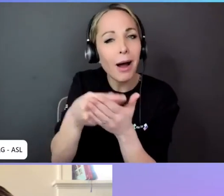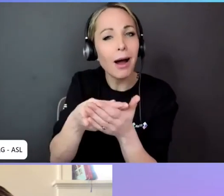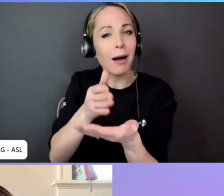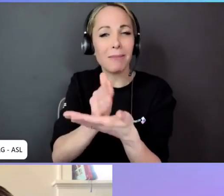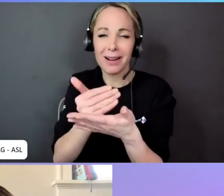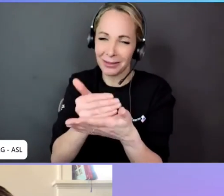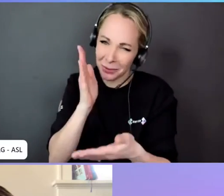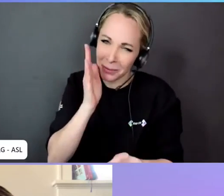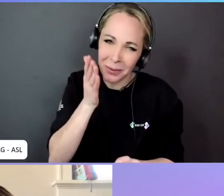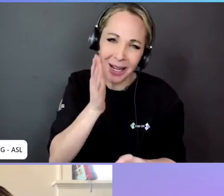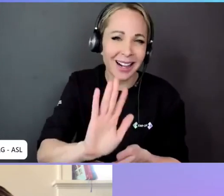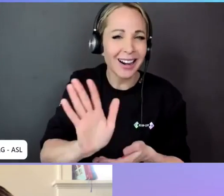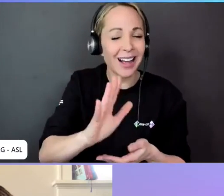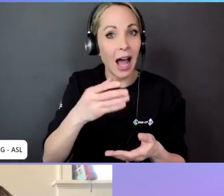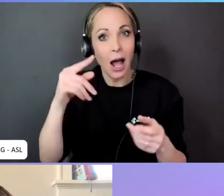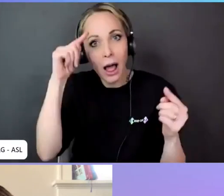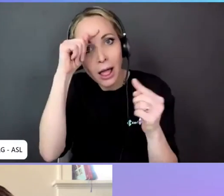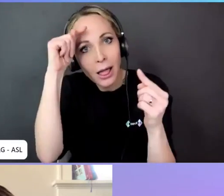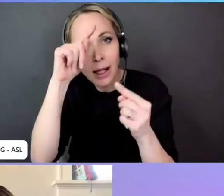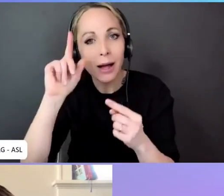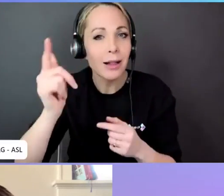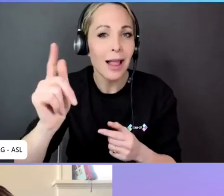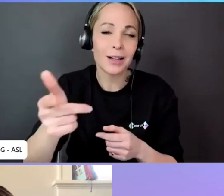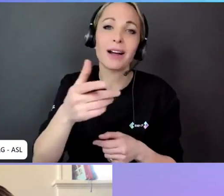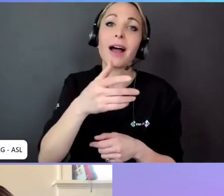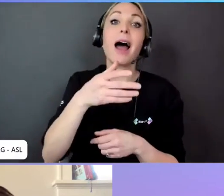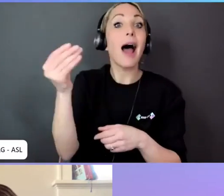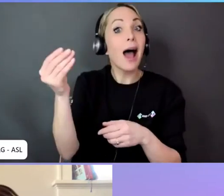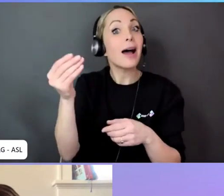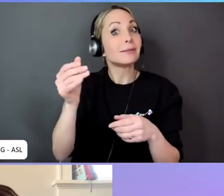of pain and money and budget by asking people what they want. Bringing them into research at the beginning.